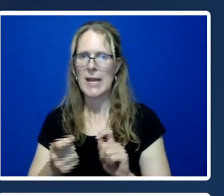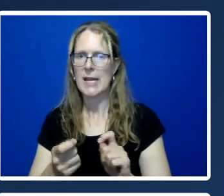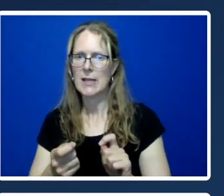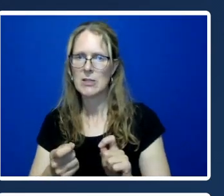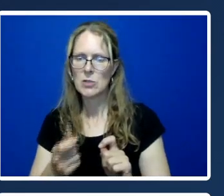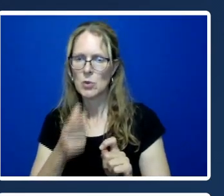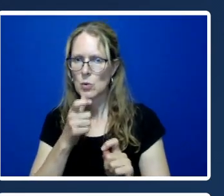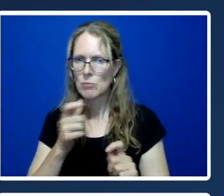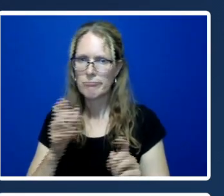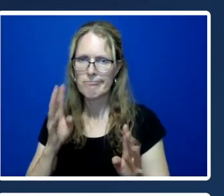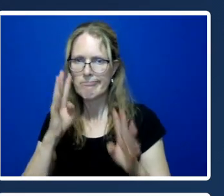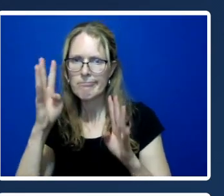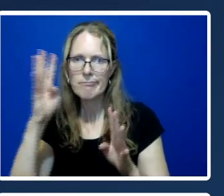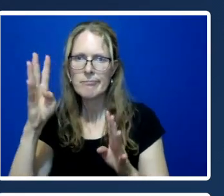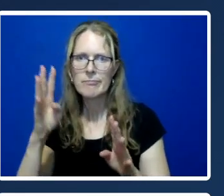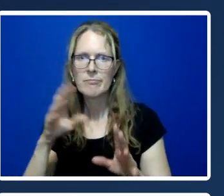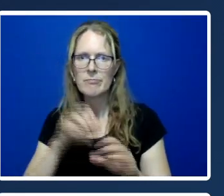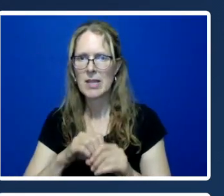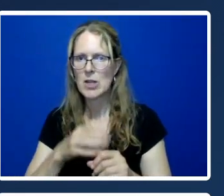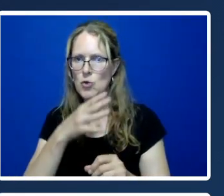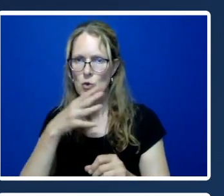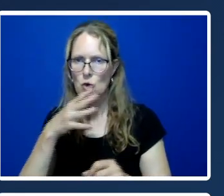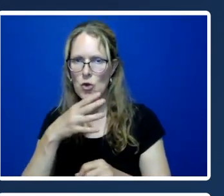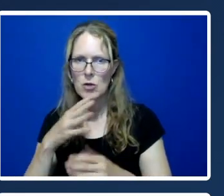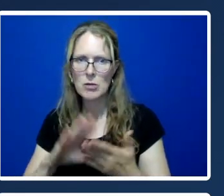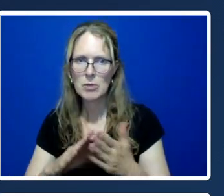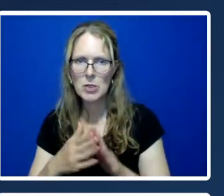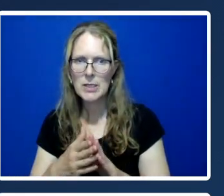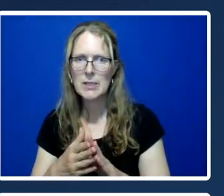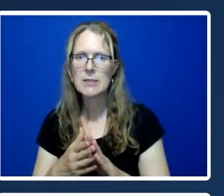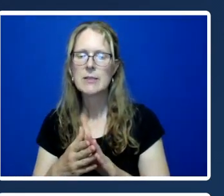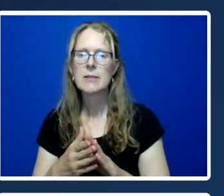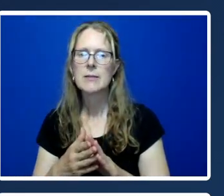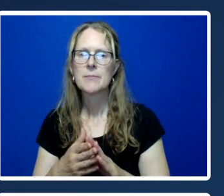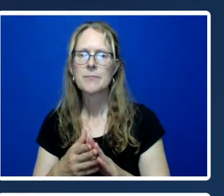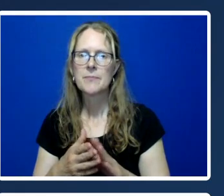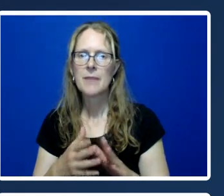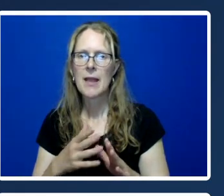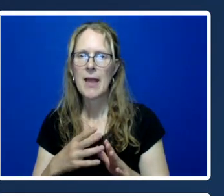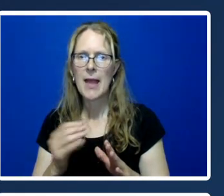to them in their community. And kind of address that gap in curricula locally,